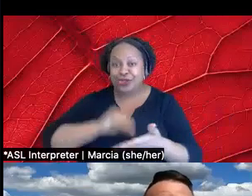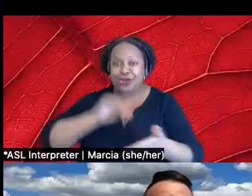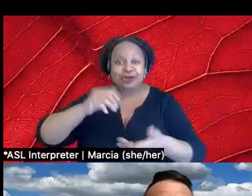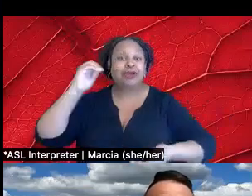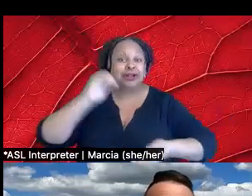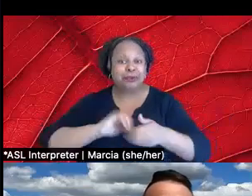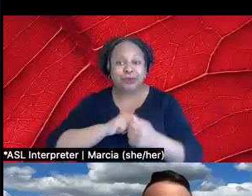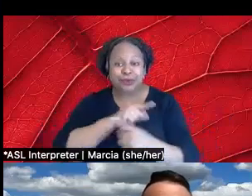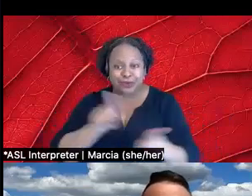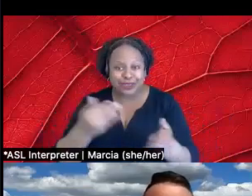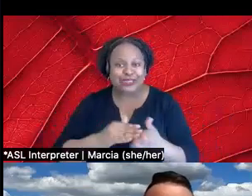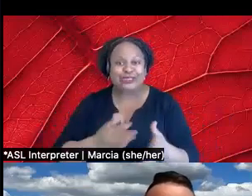Thank you so much.